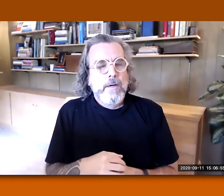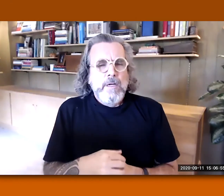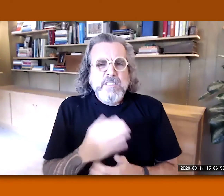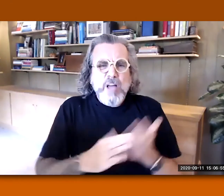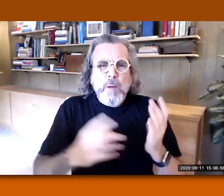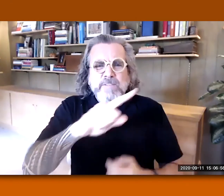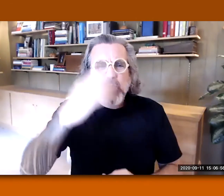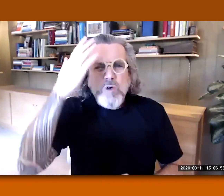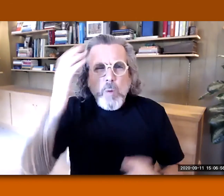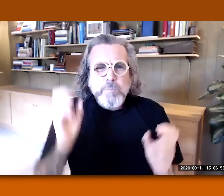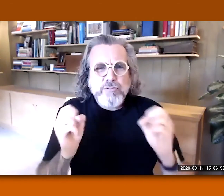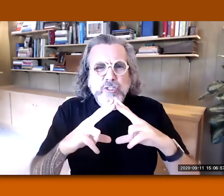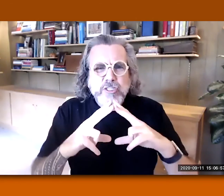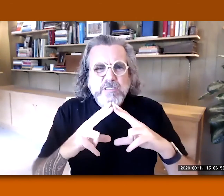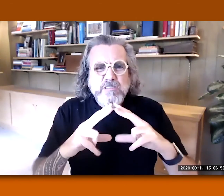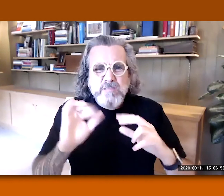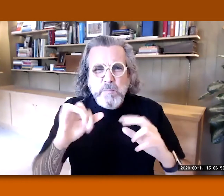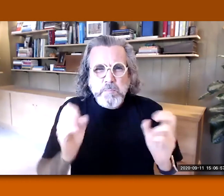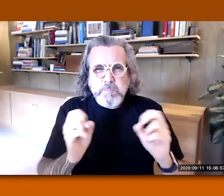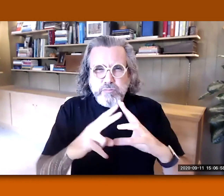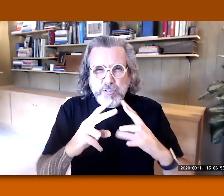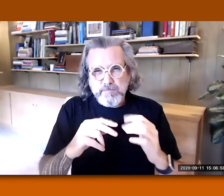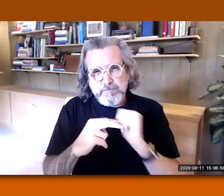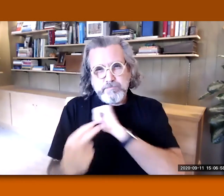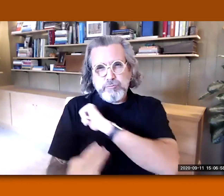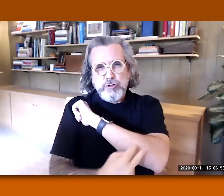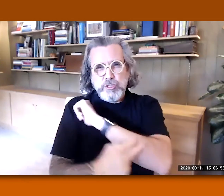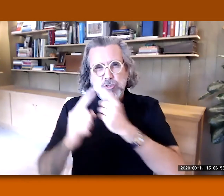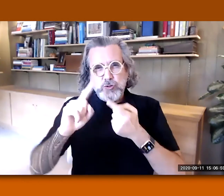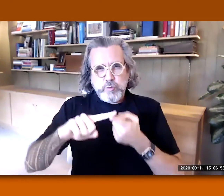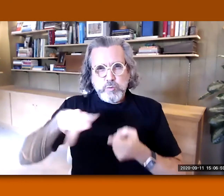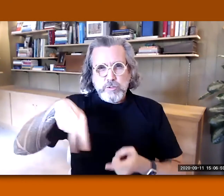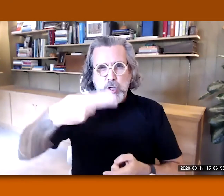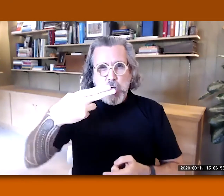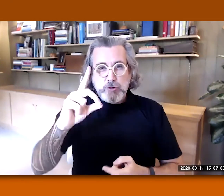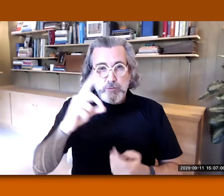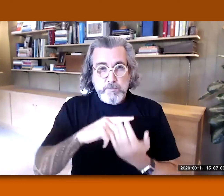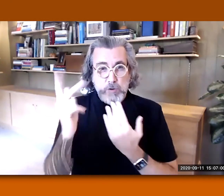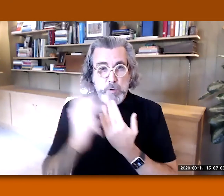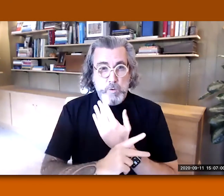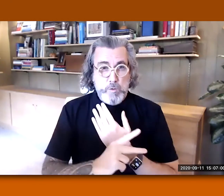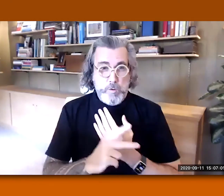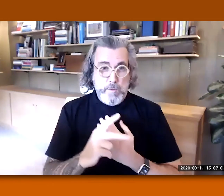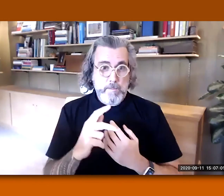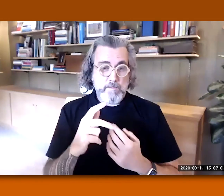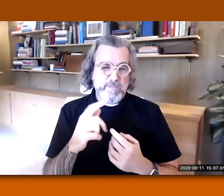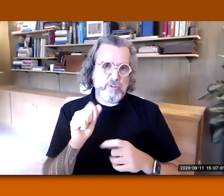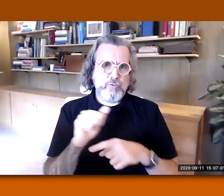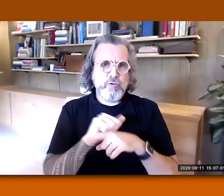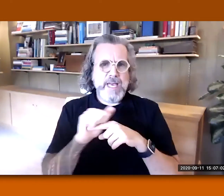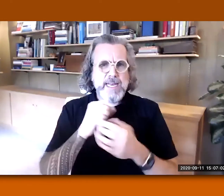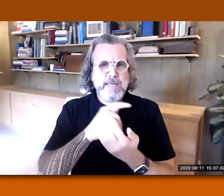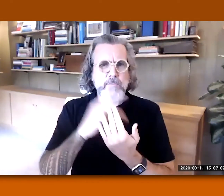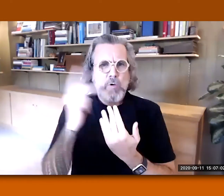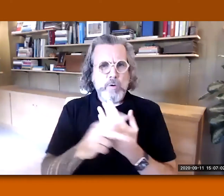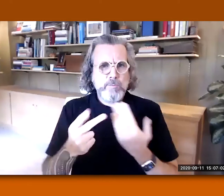who are the primary grant recipients. Some of you may be familiar with the Bridges program, the Rochester Bridges to the Doctorate program.